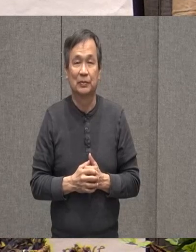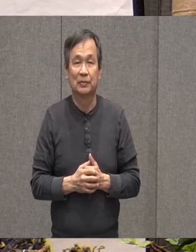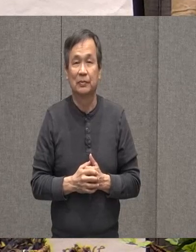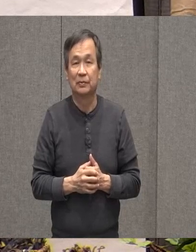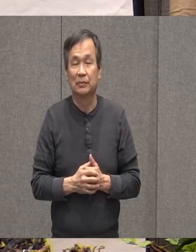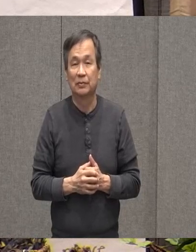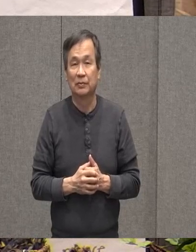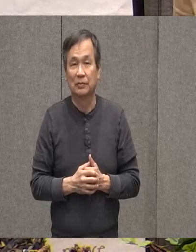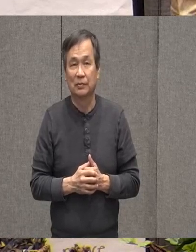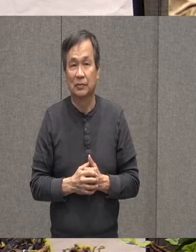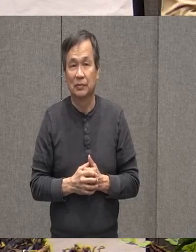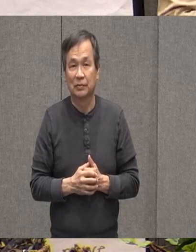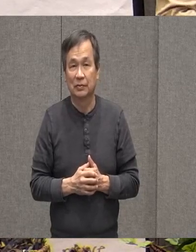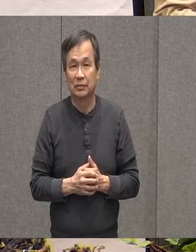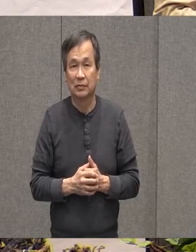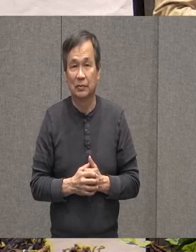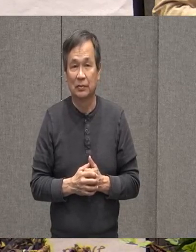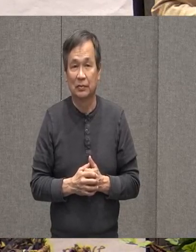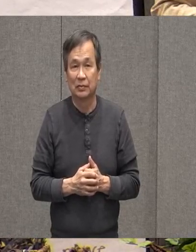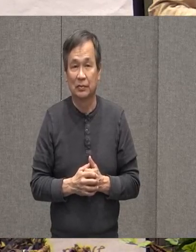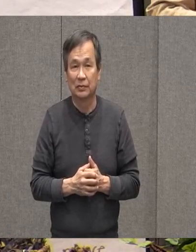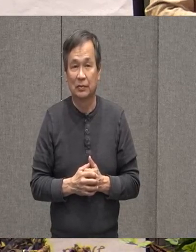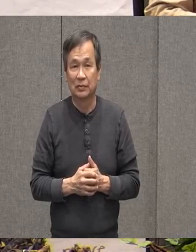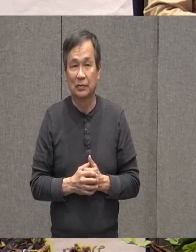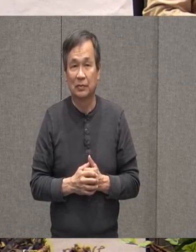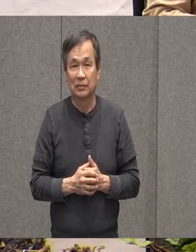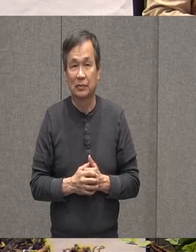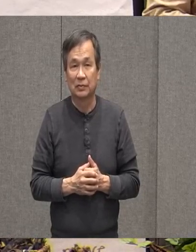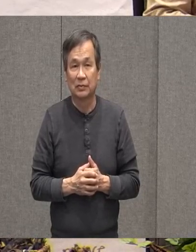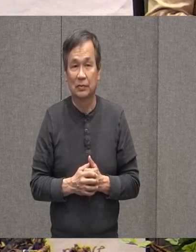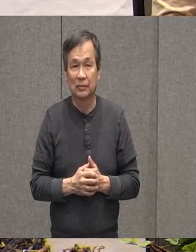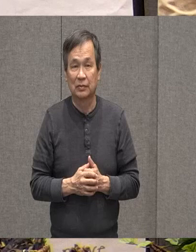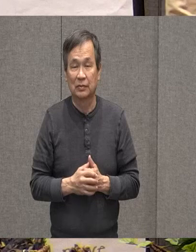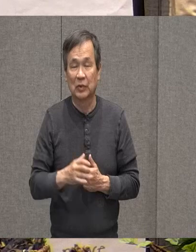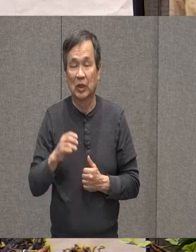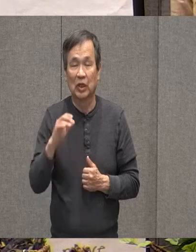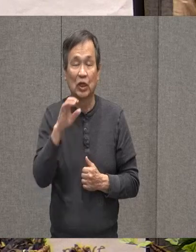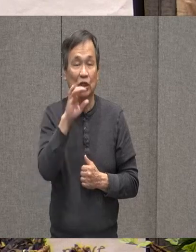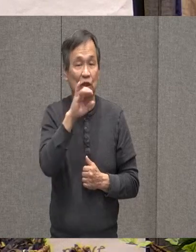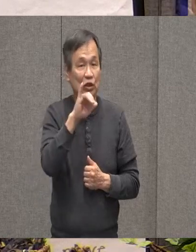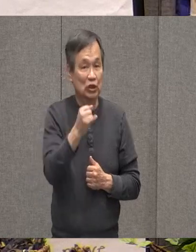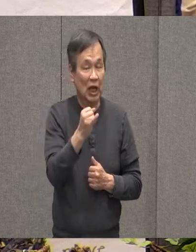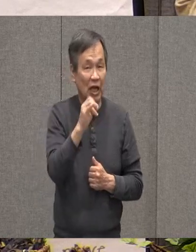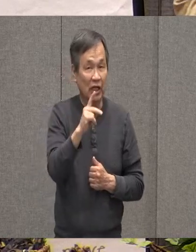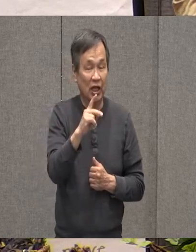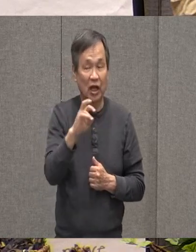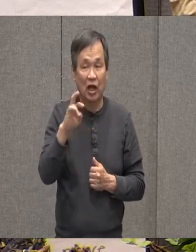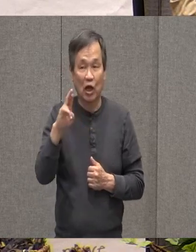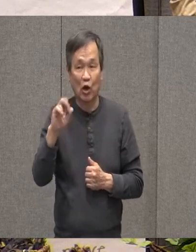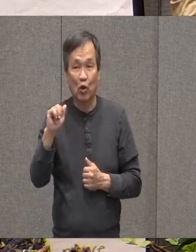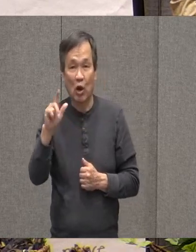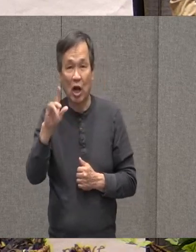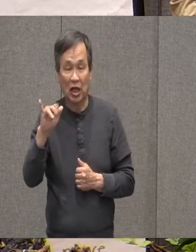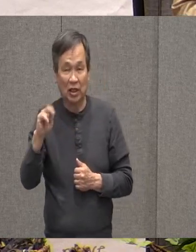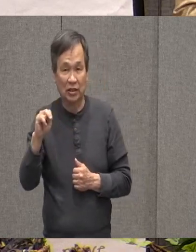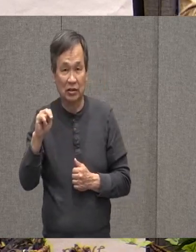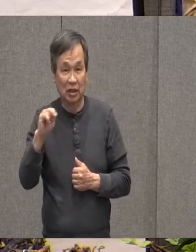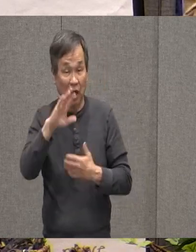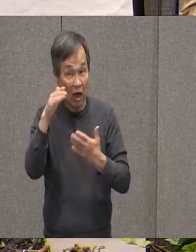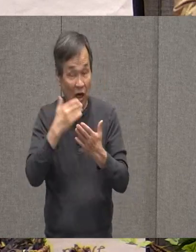What about JK Rowling? She wrote all the Harry Potter books.